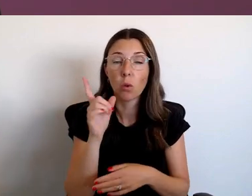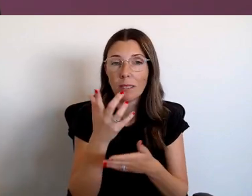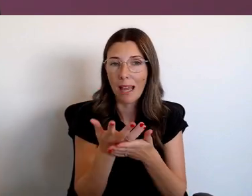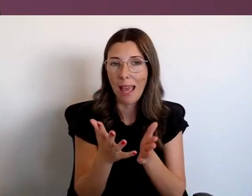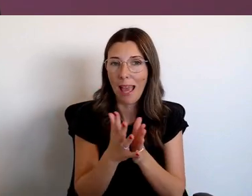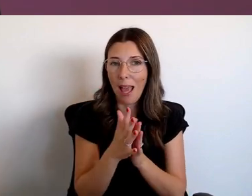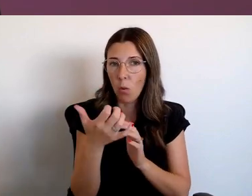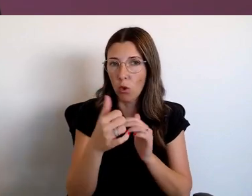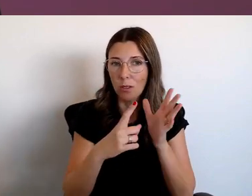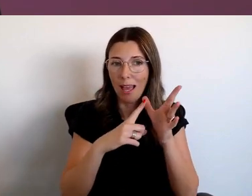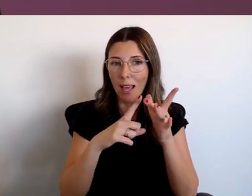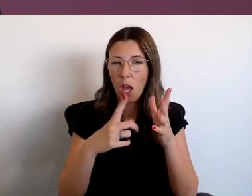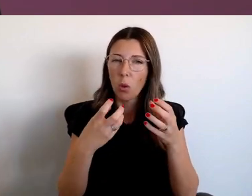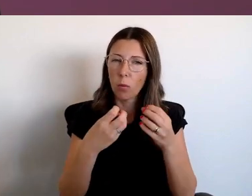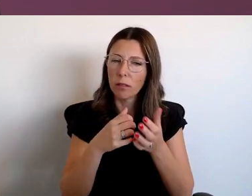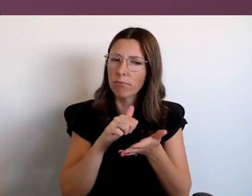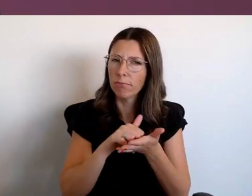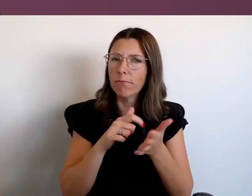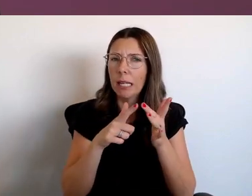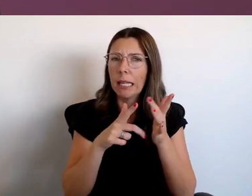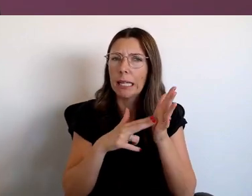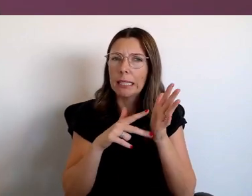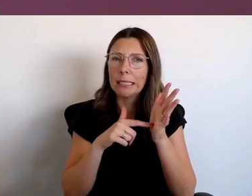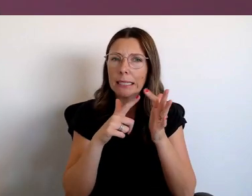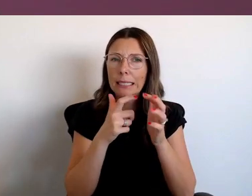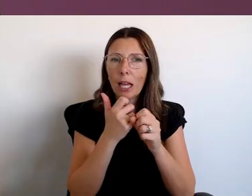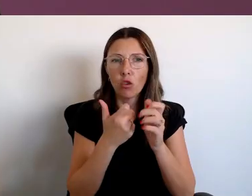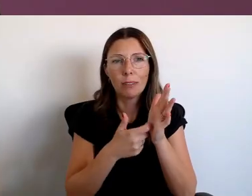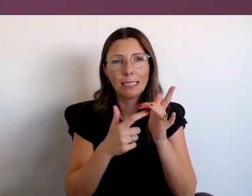use AI with integrity in the Victorian public sector.